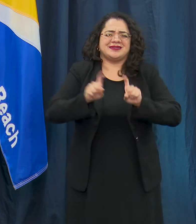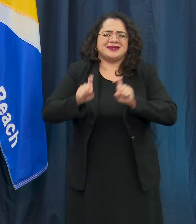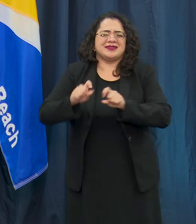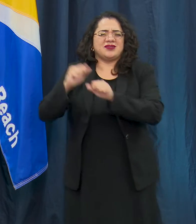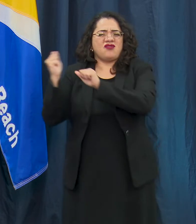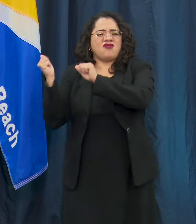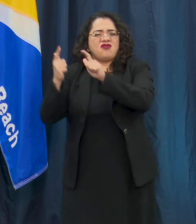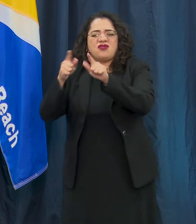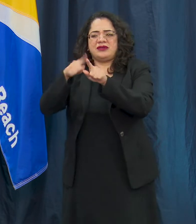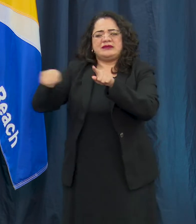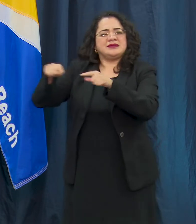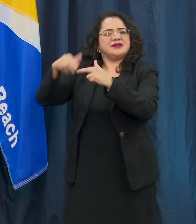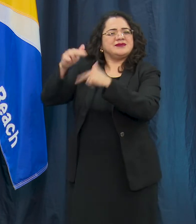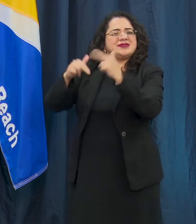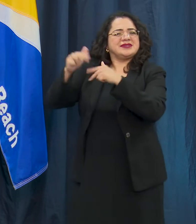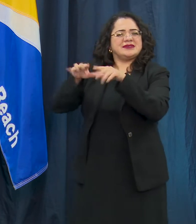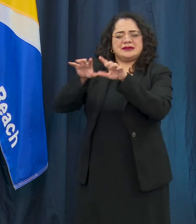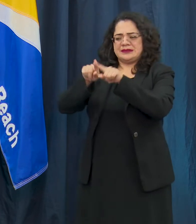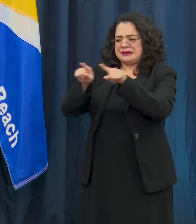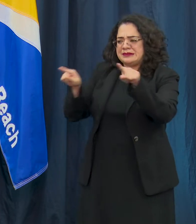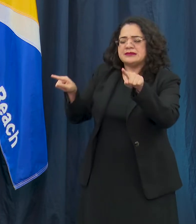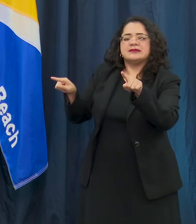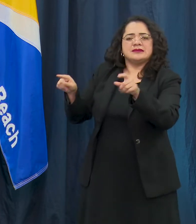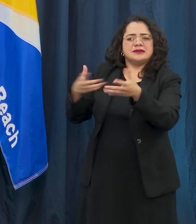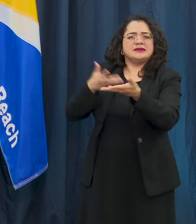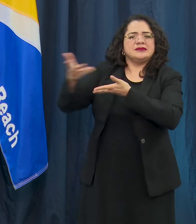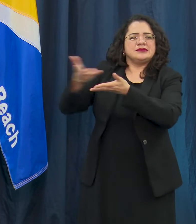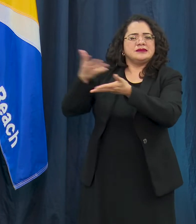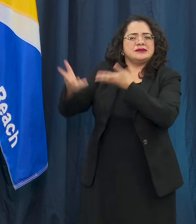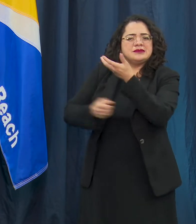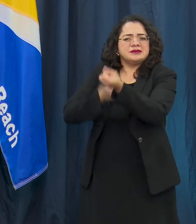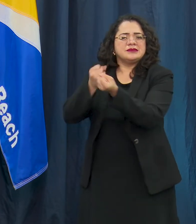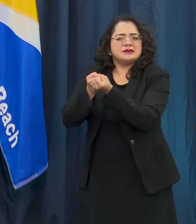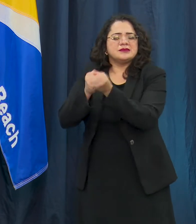progress there and we hope to continue to do so as well. We are grateful